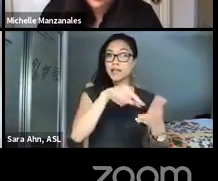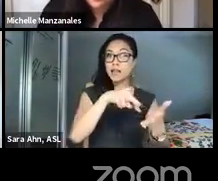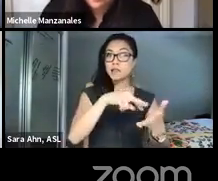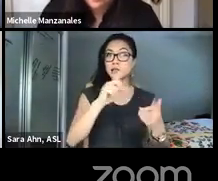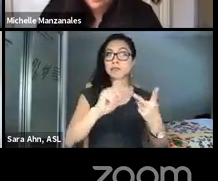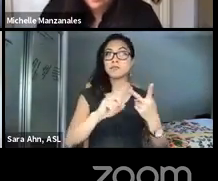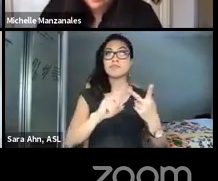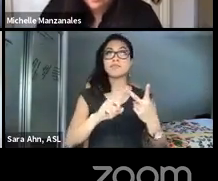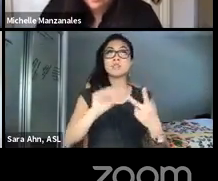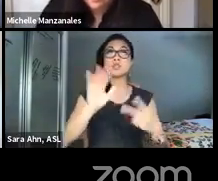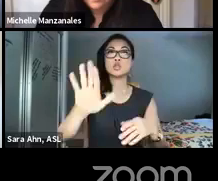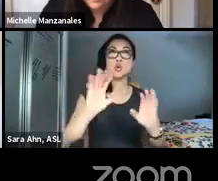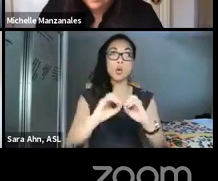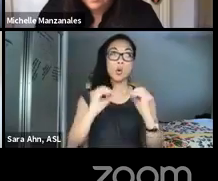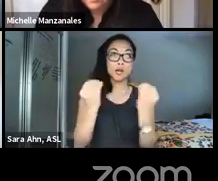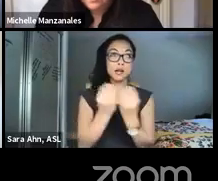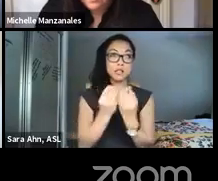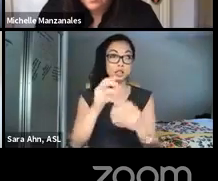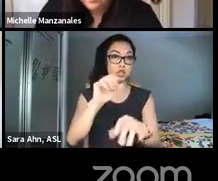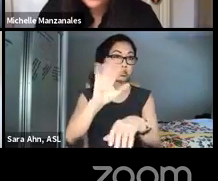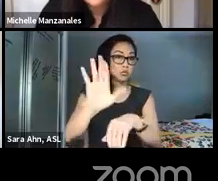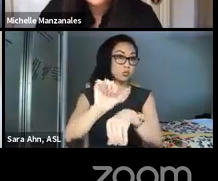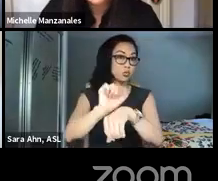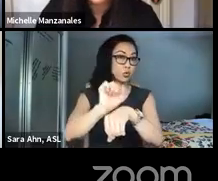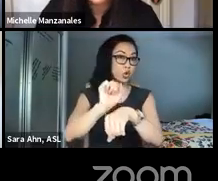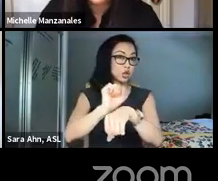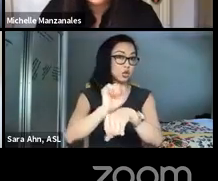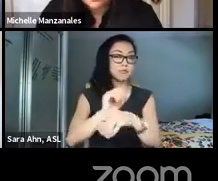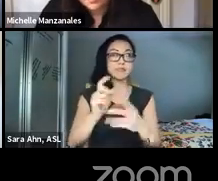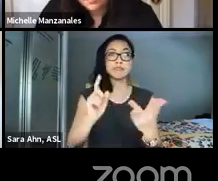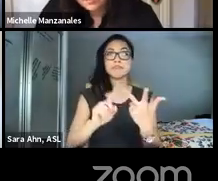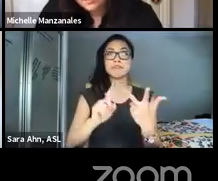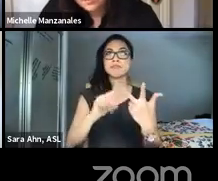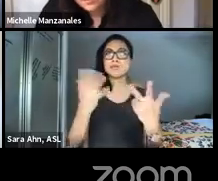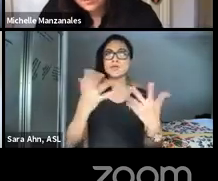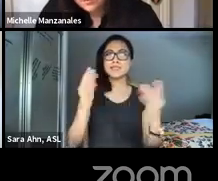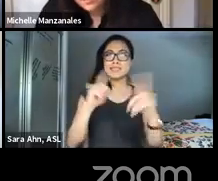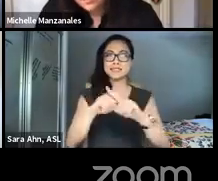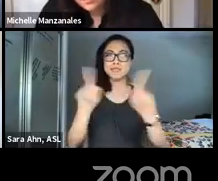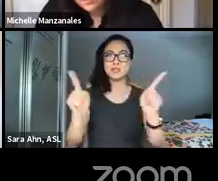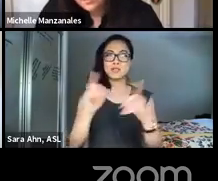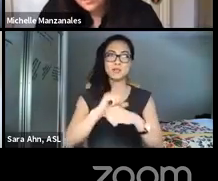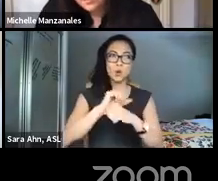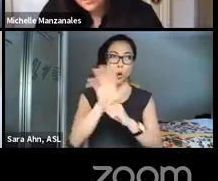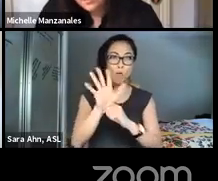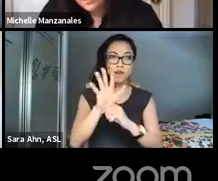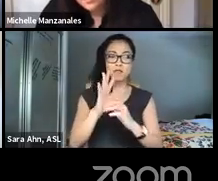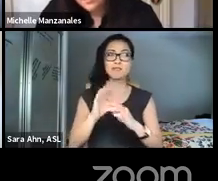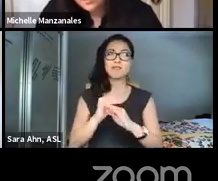role in dance is, what is your organization or the work that you're doing, what does it